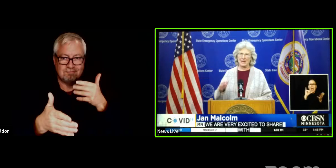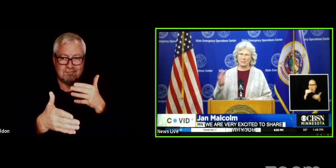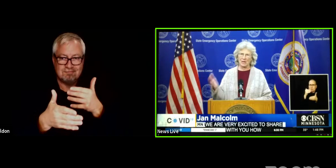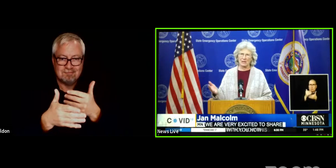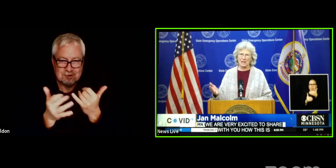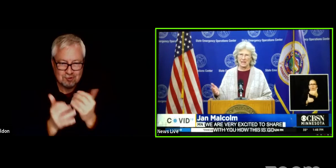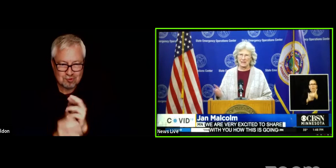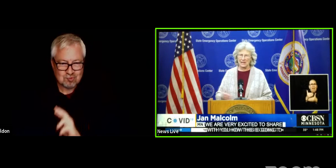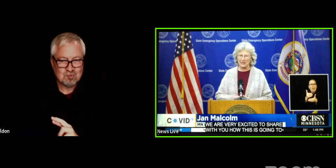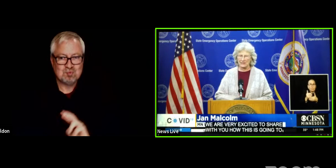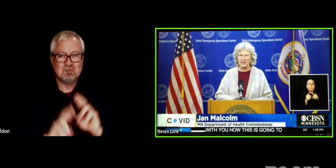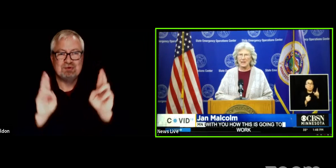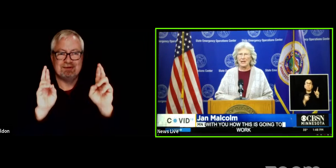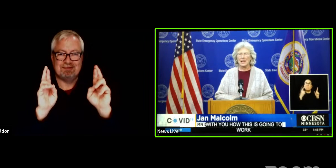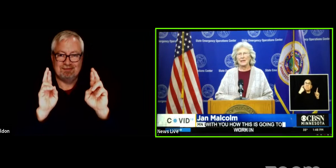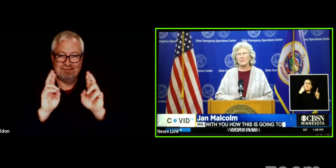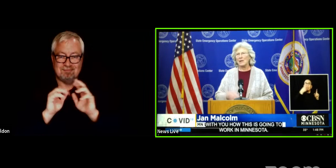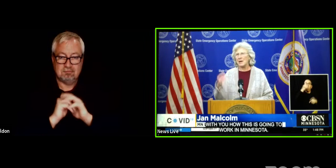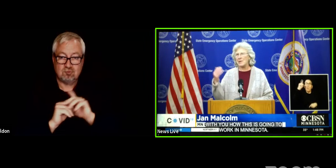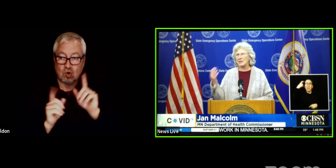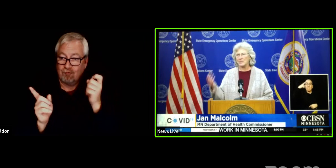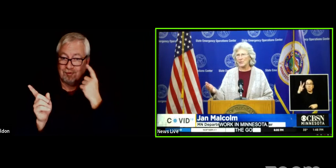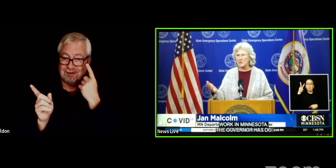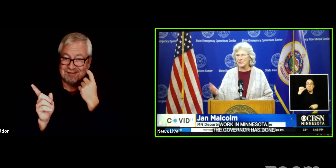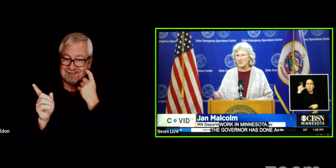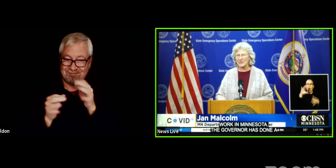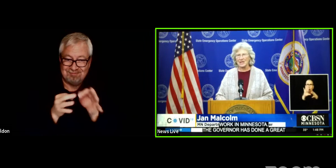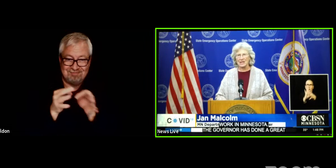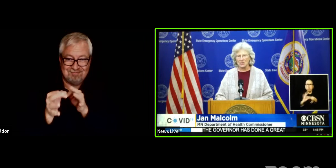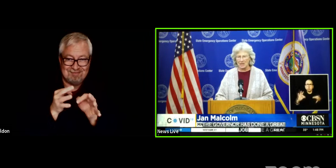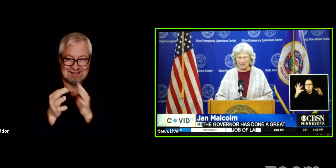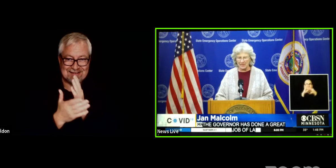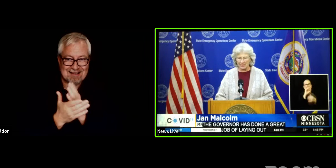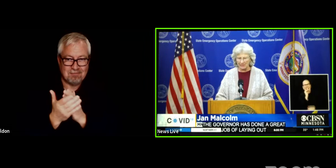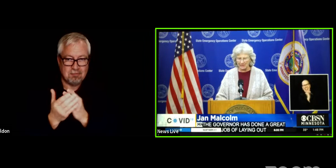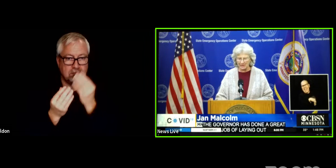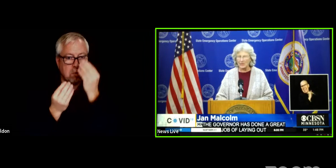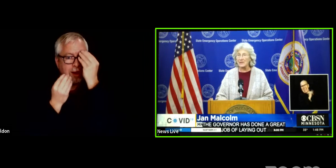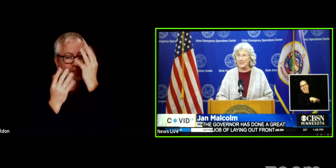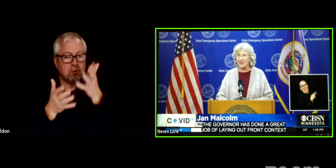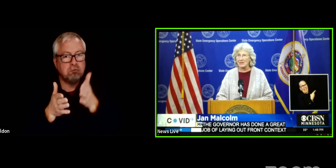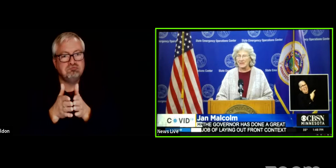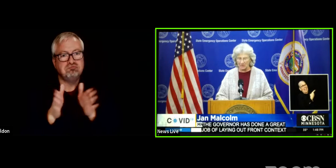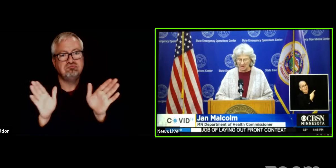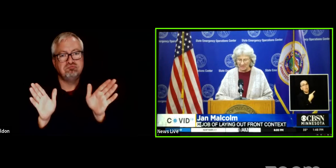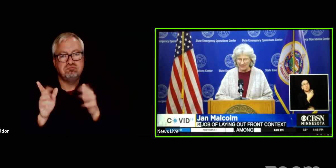THAT BROADER CONTEXT, AND AMONG THE PRINCIPLES THAT HE TALKED ABOUT, TRANSPARENCY WAS GOING TO BE